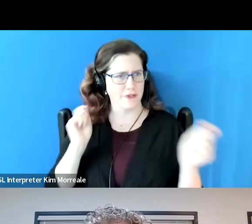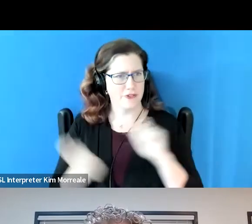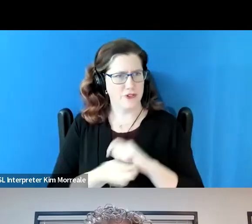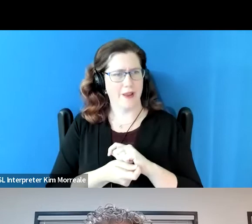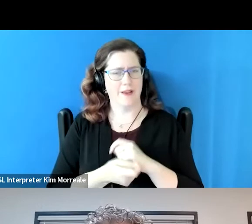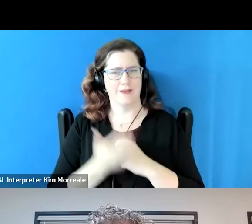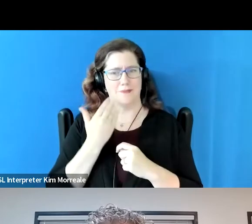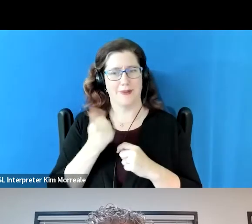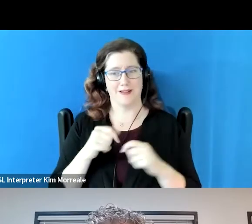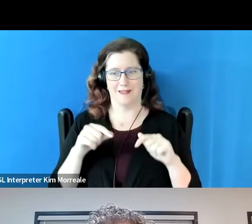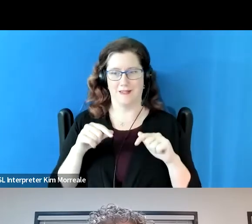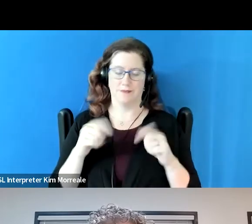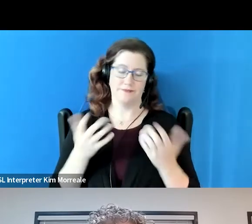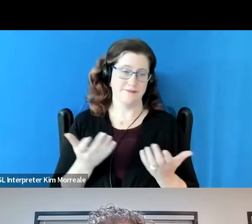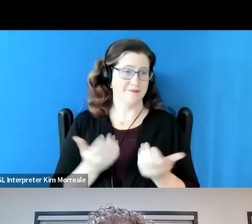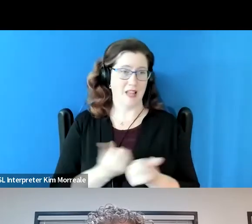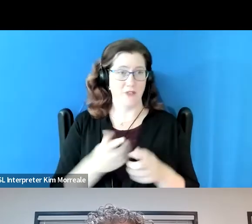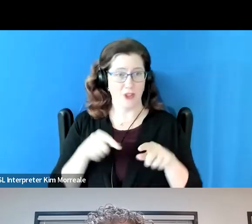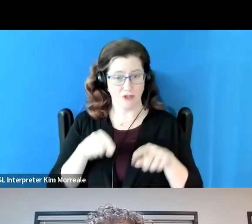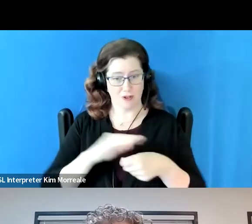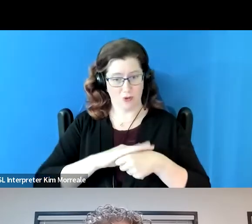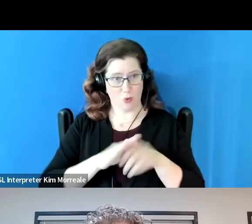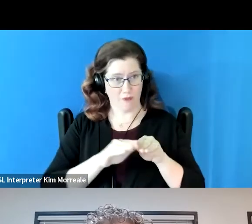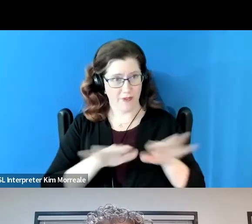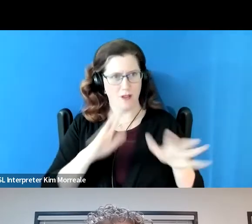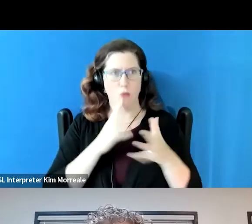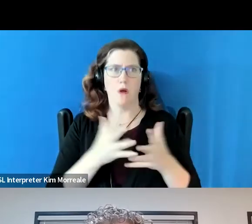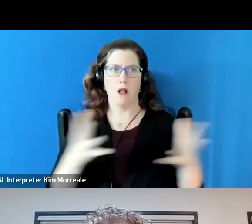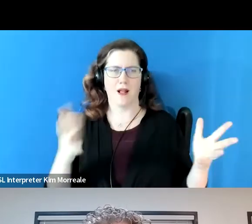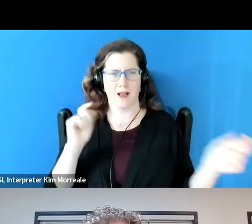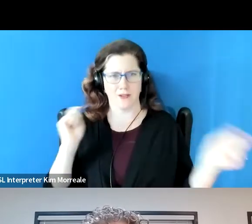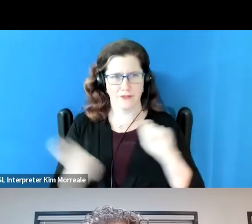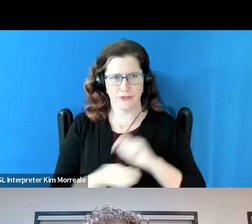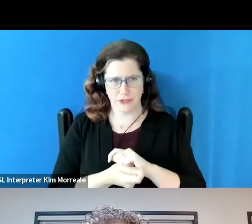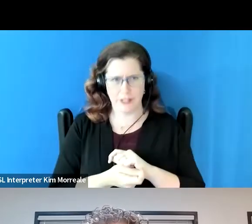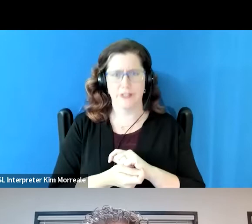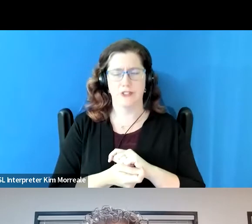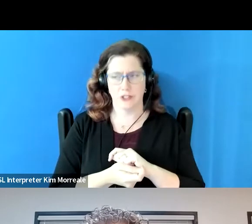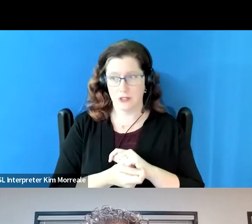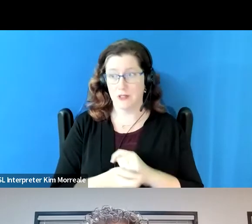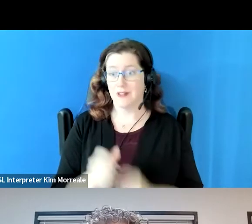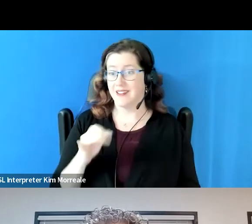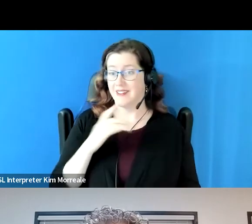cause in this whole, during COVID there was a lot of change and that's my biggest thing. If you are not able to deal with change prior